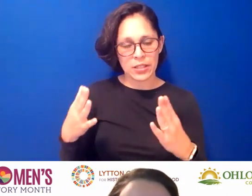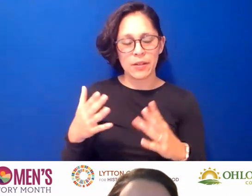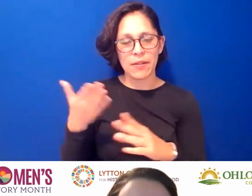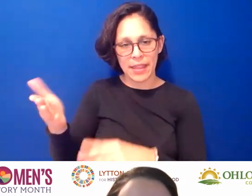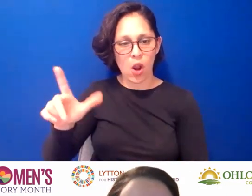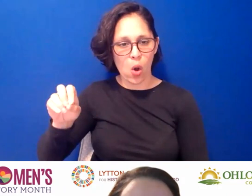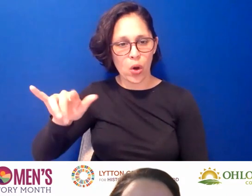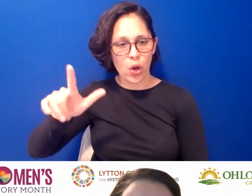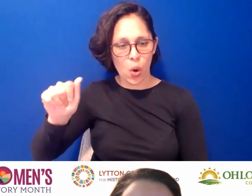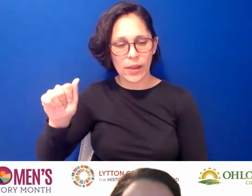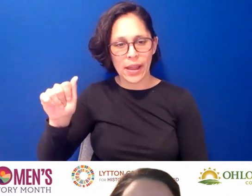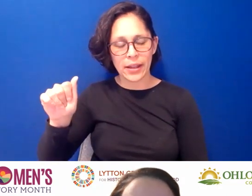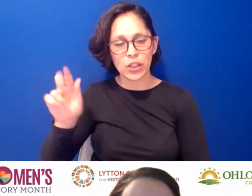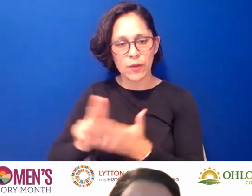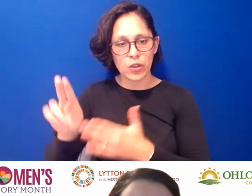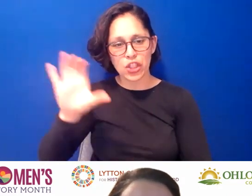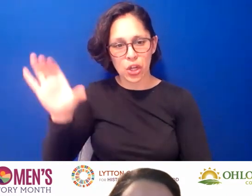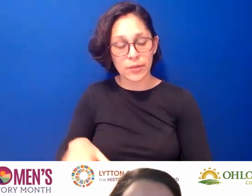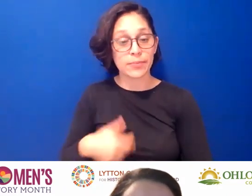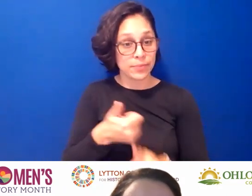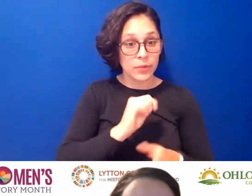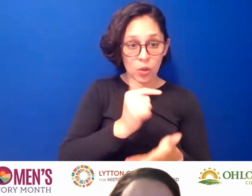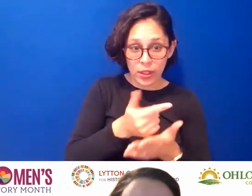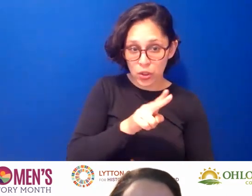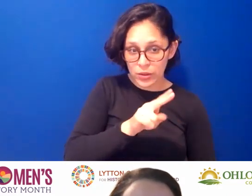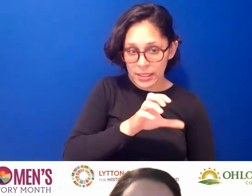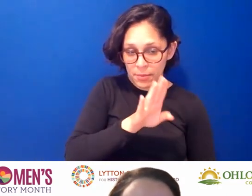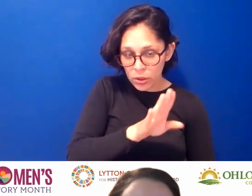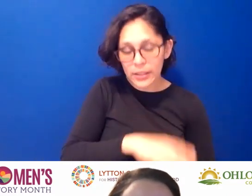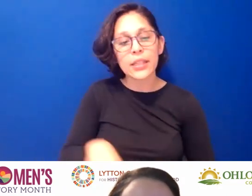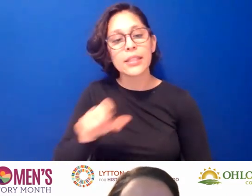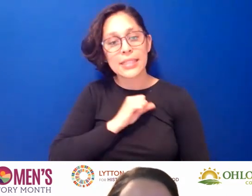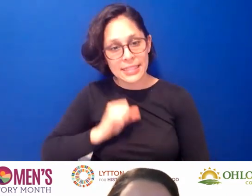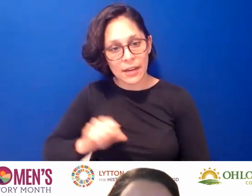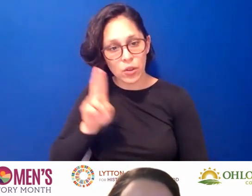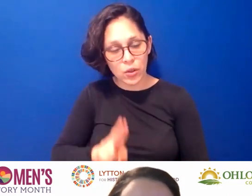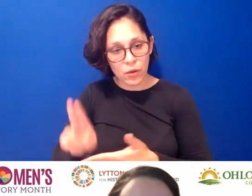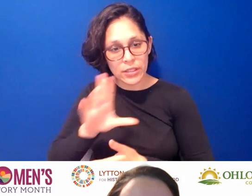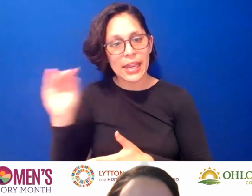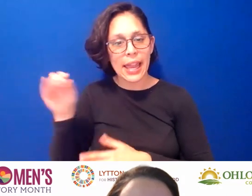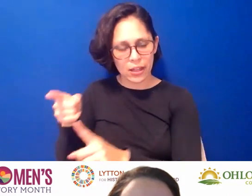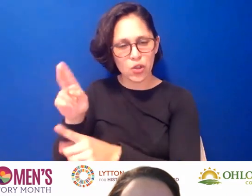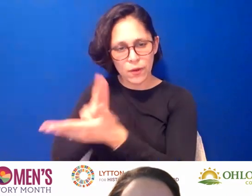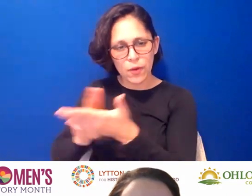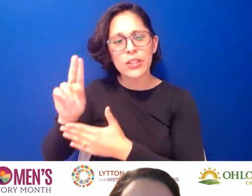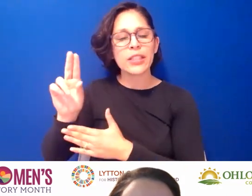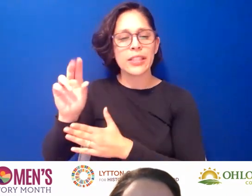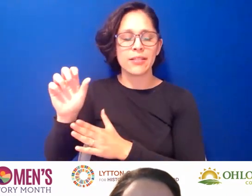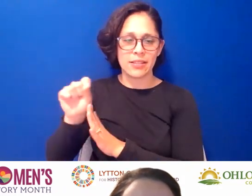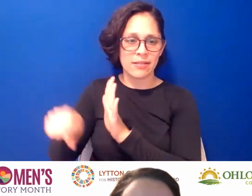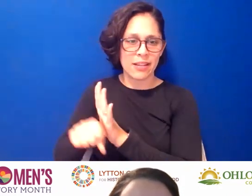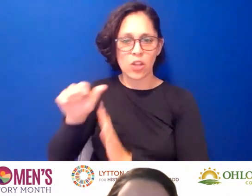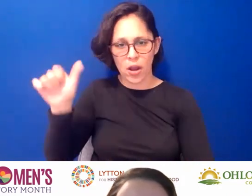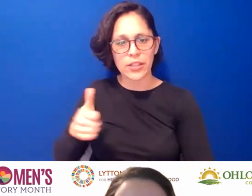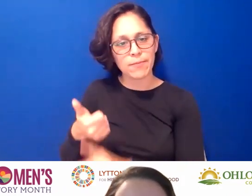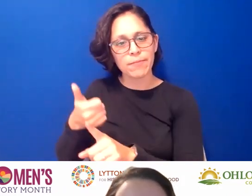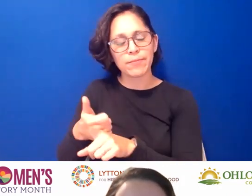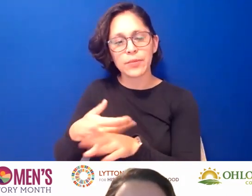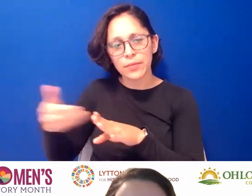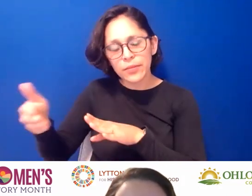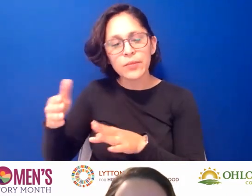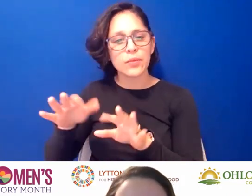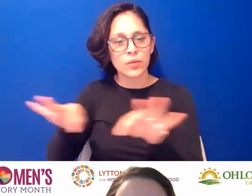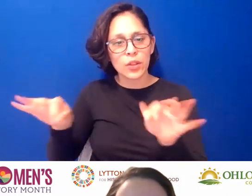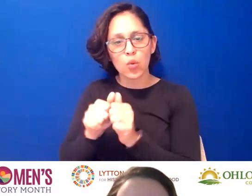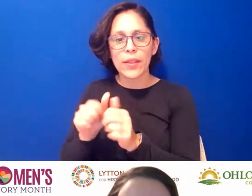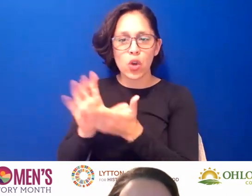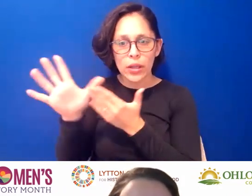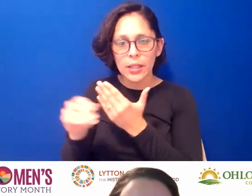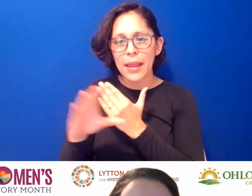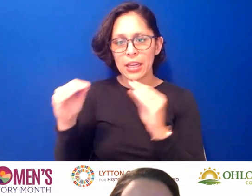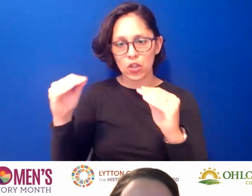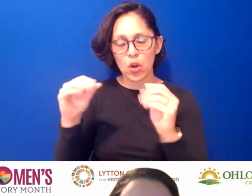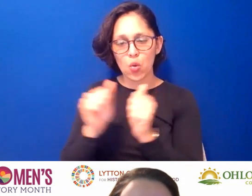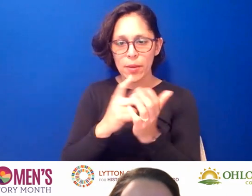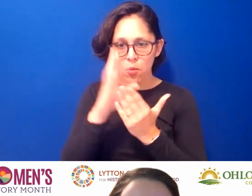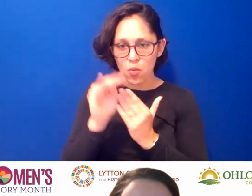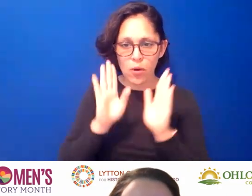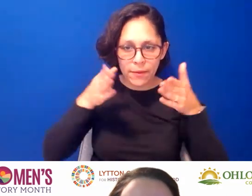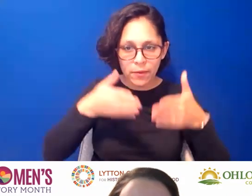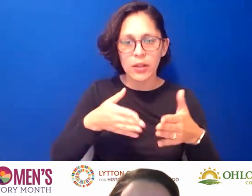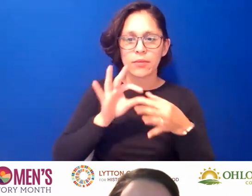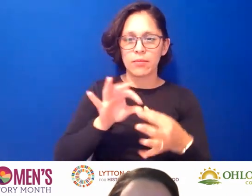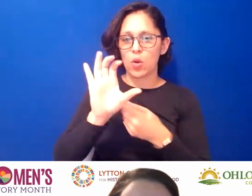Katherine Michel: A graduate of UC Berkeley, Stanford University, and the University of Texas at Austin, she earned her doctoral degree in curriculum and instruction with a programmatic focus on cultural studies in education.